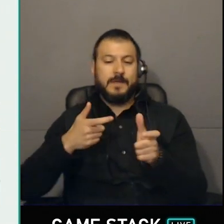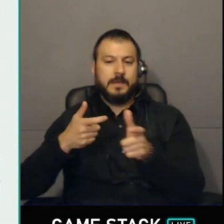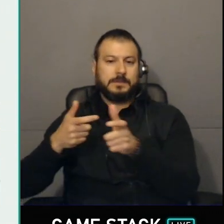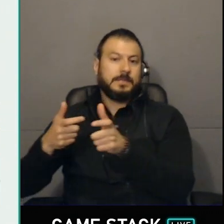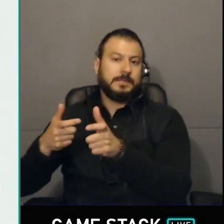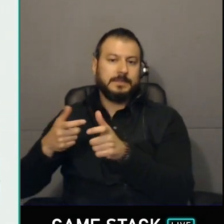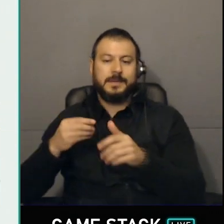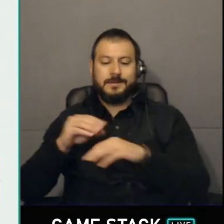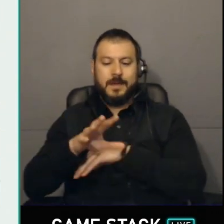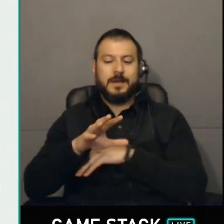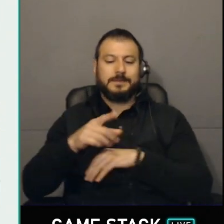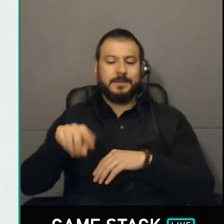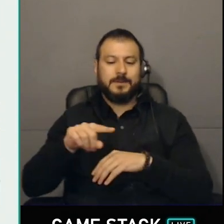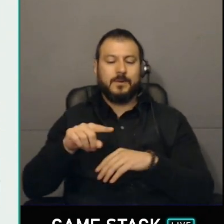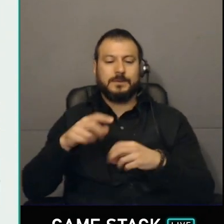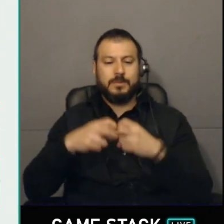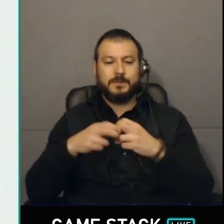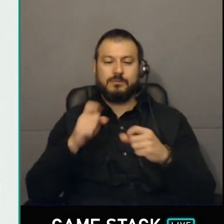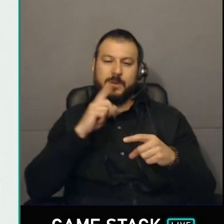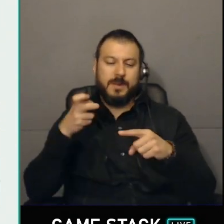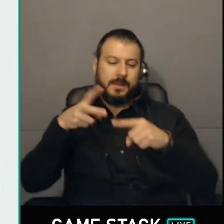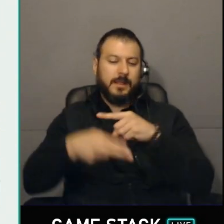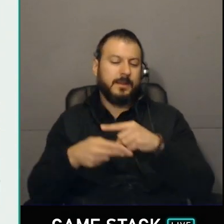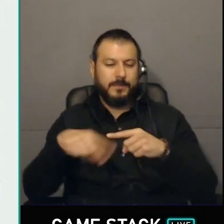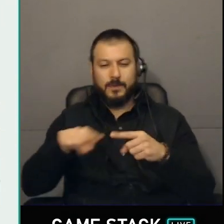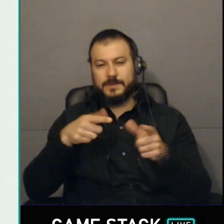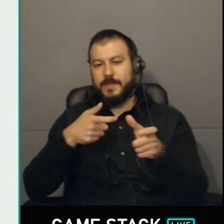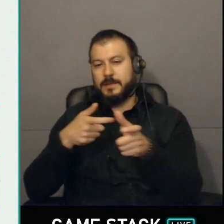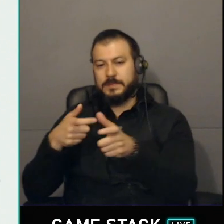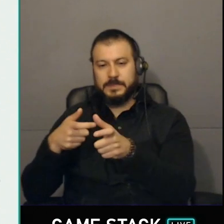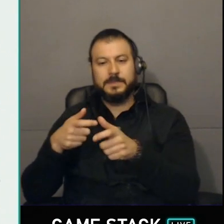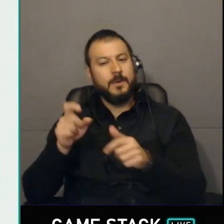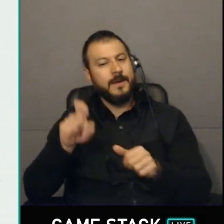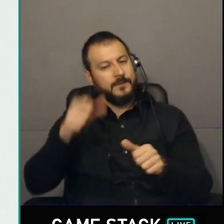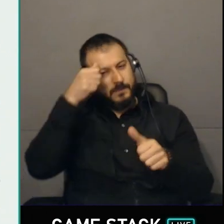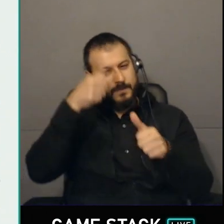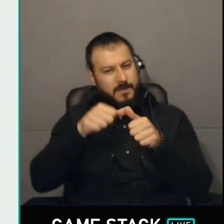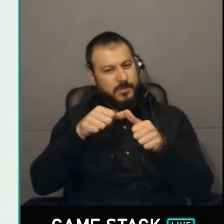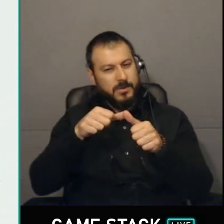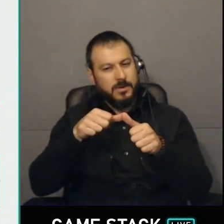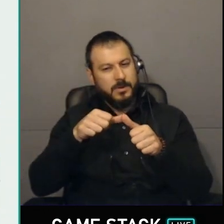So, we really want to clip those small velocities, but we also have to remember that what is a